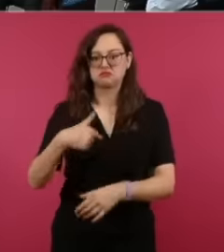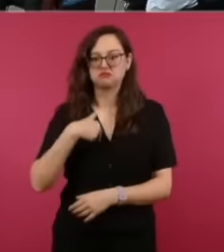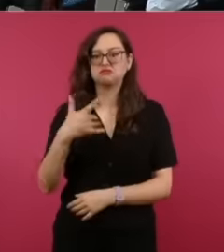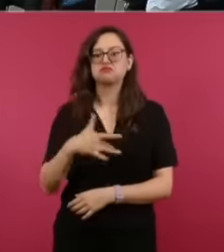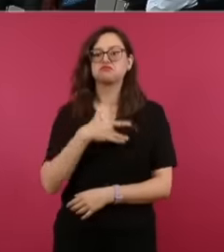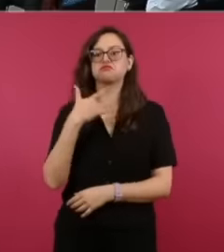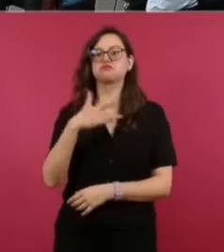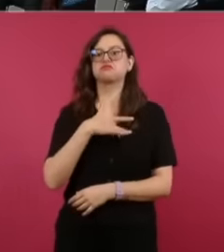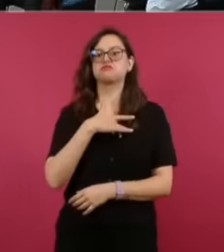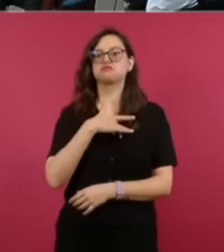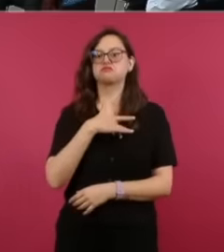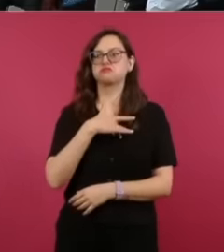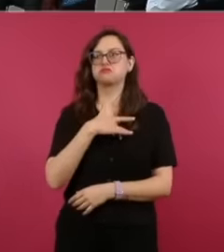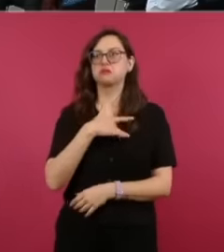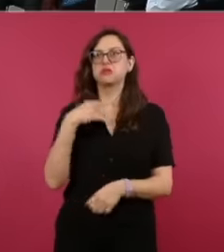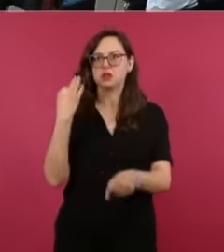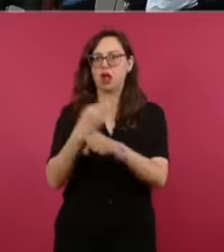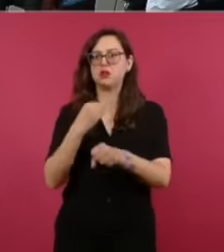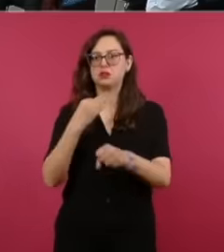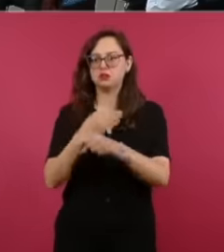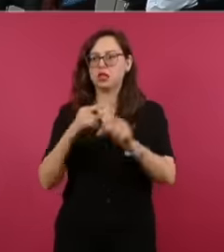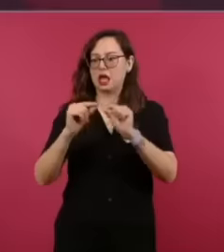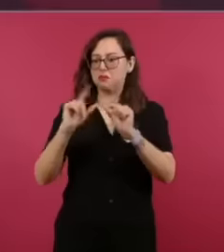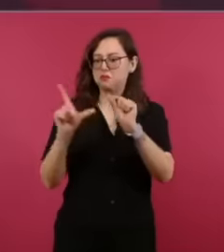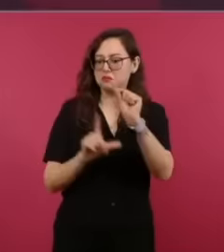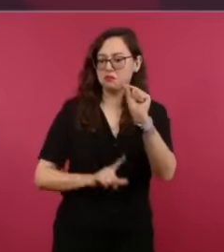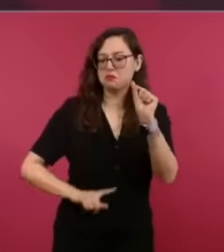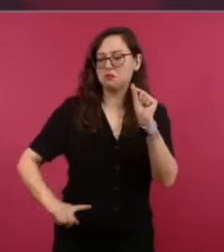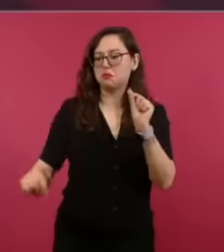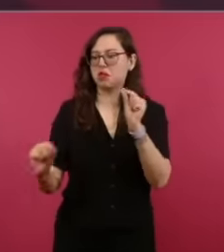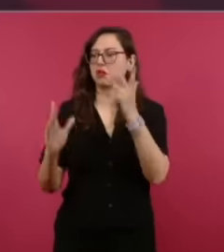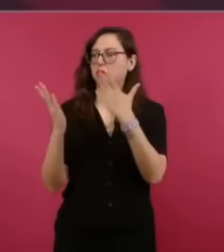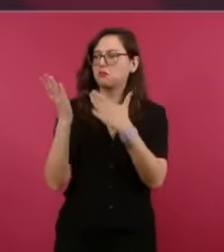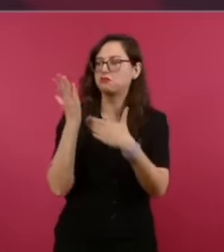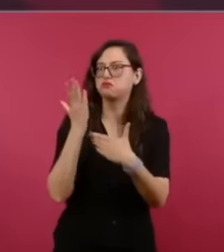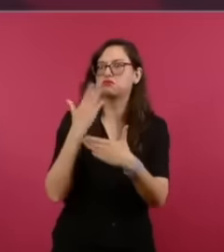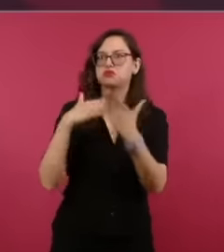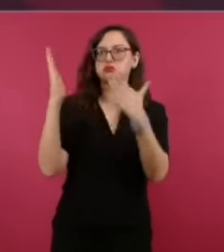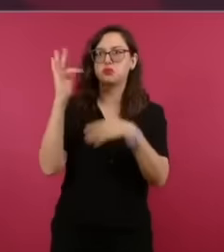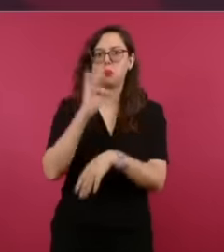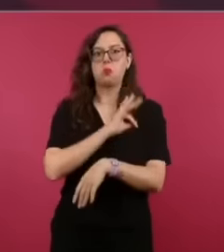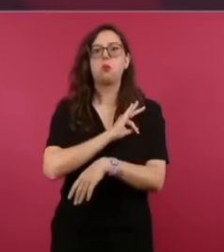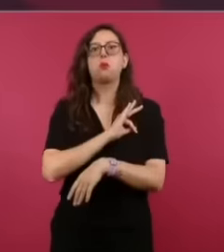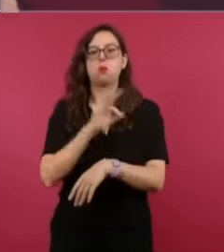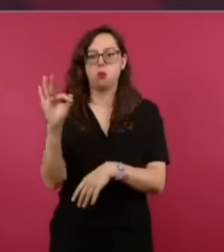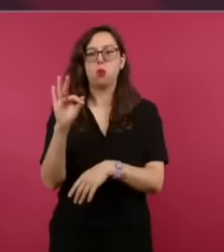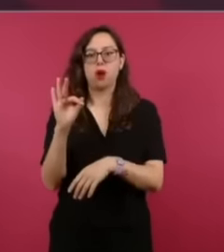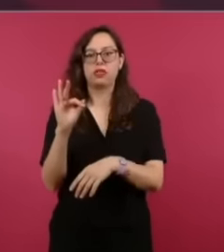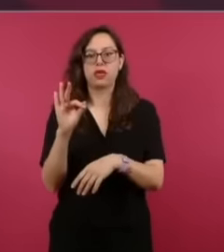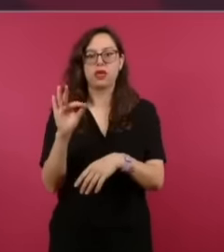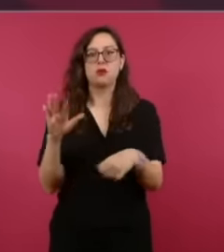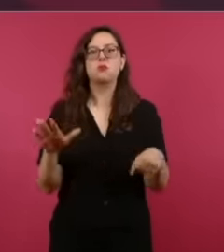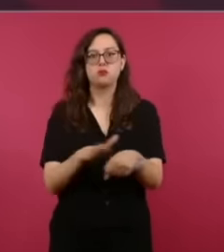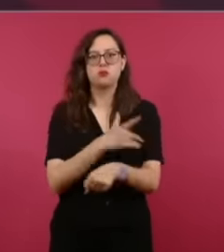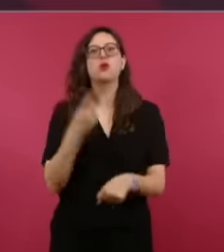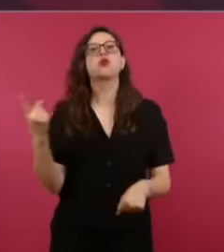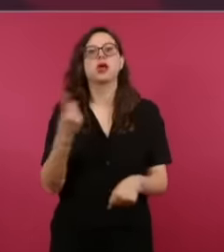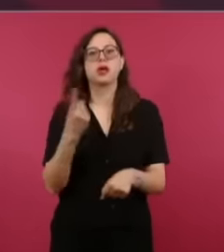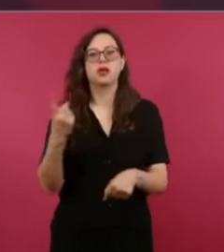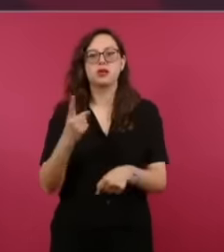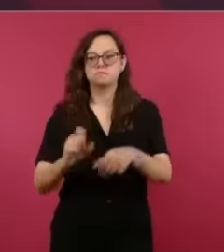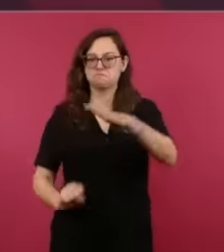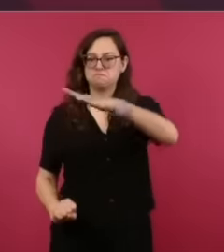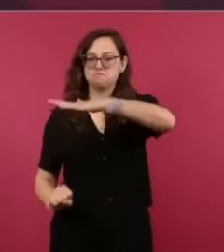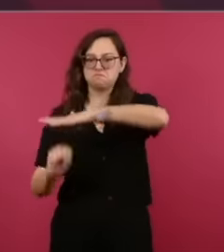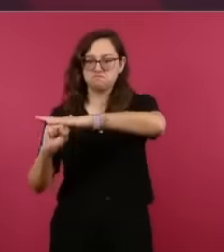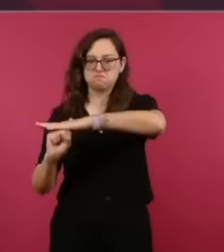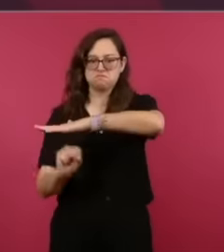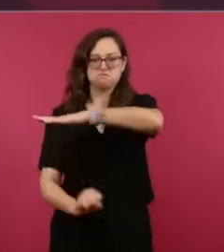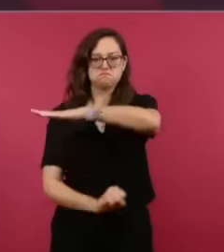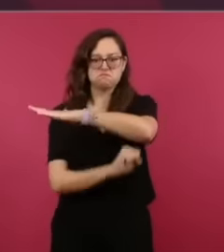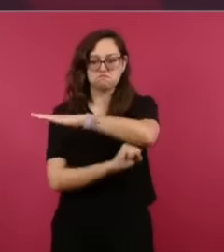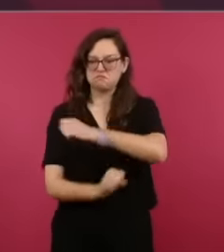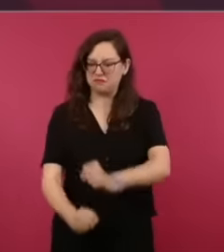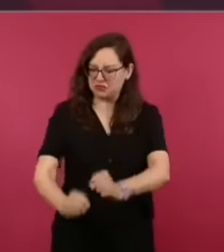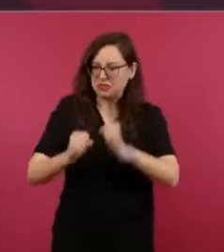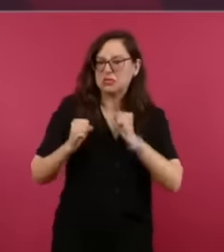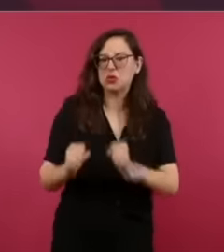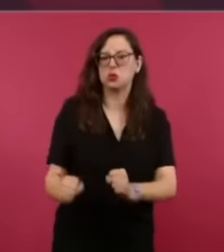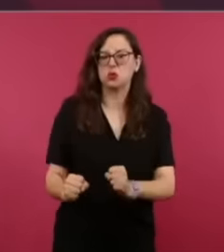The two pillars of the Mexican state today that guarantee the possibility of